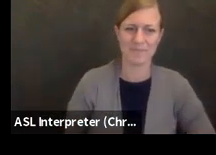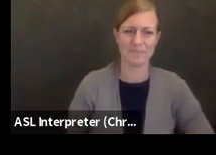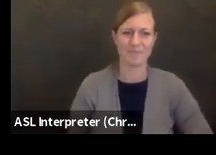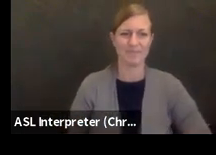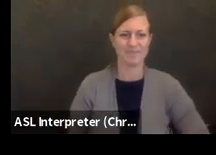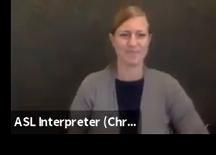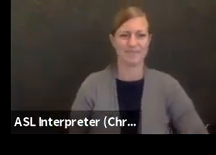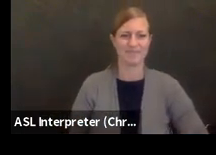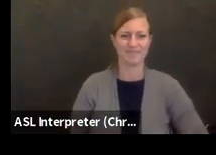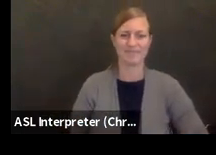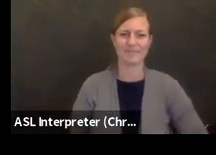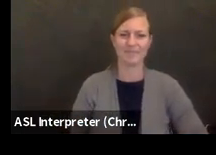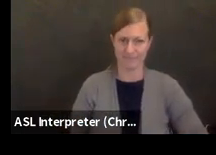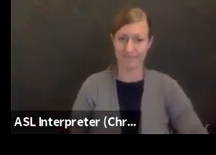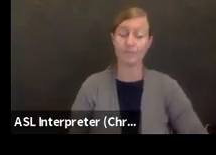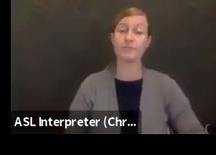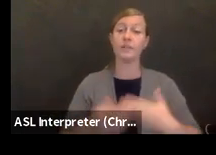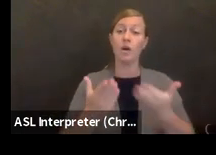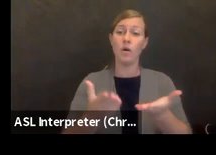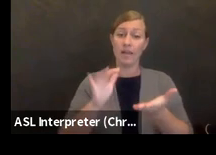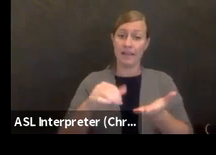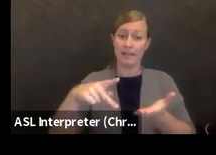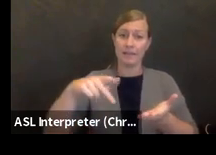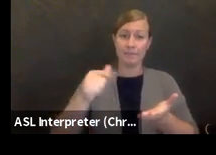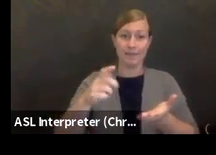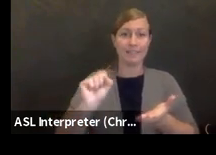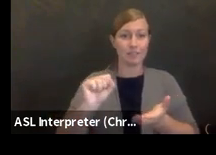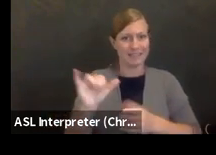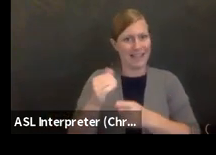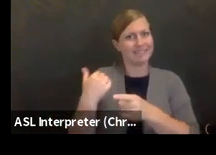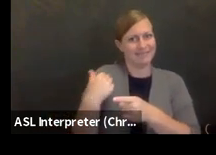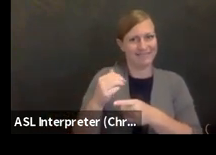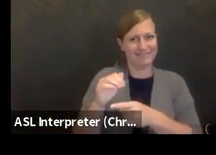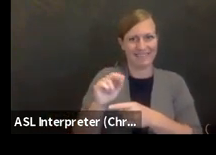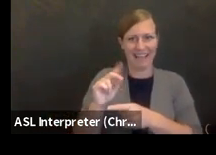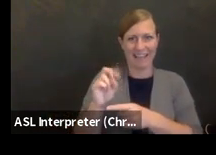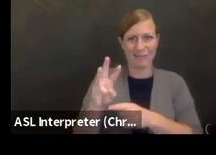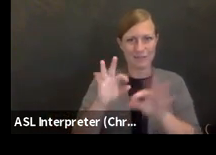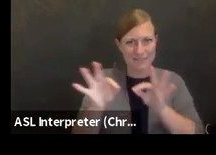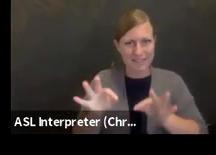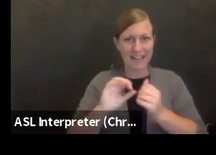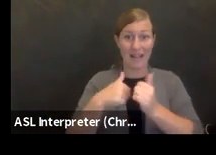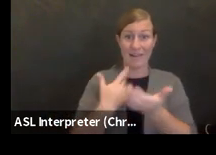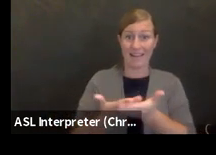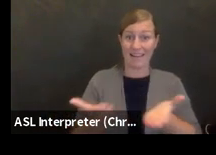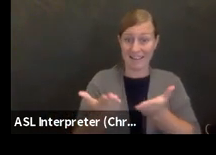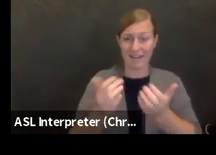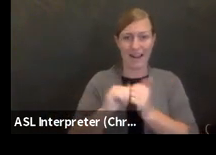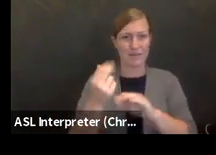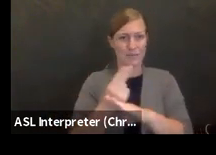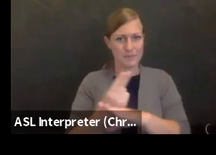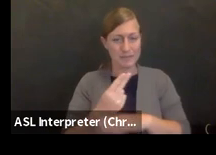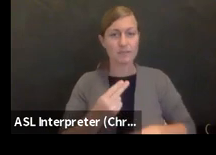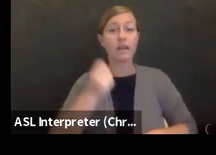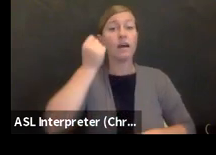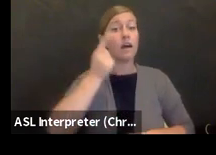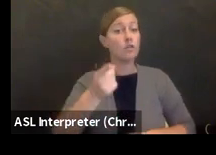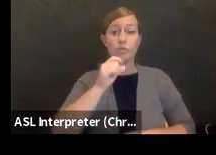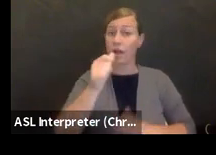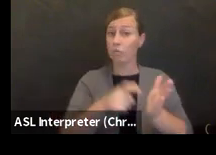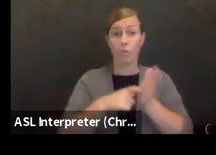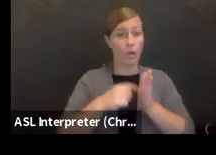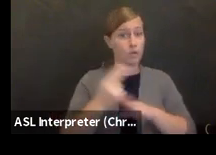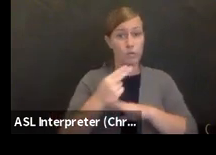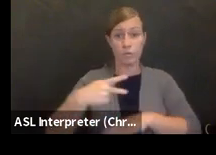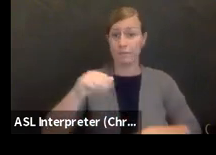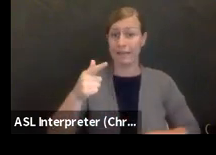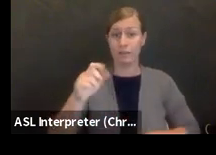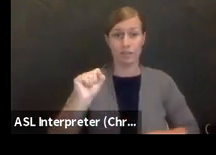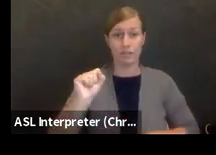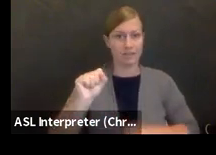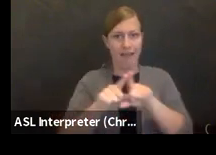ESD 112-- Kristina Wambold: Okay, so this is the pages just as Andrew recap how I got here. And what I was using it for. You do not have to use pages as your homepage. This is just one way.